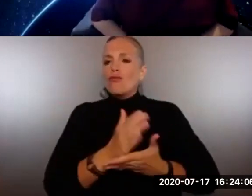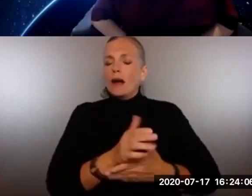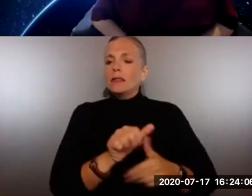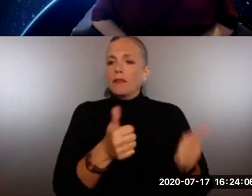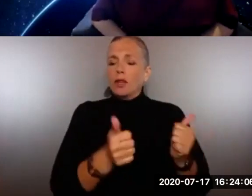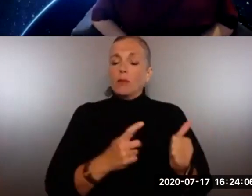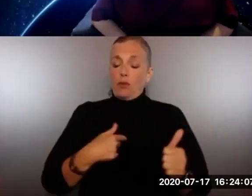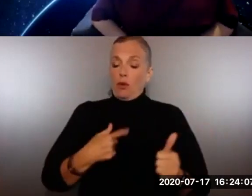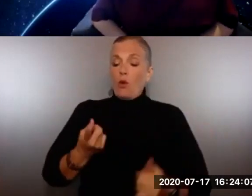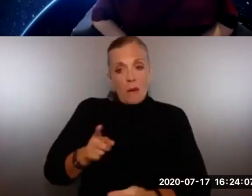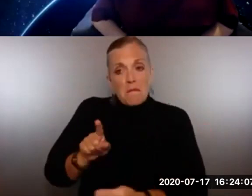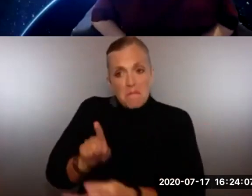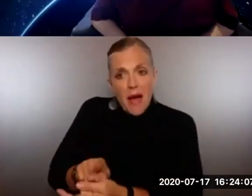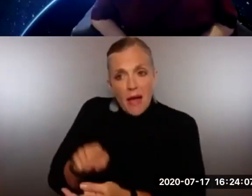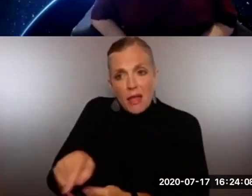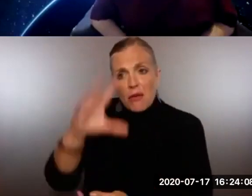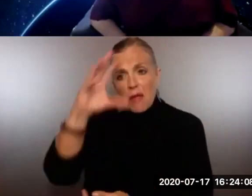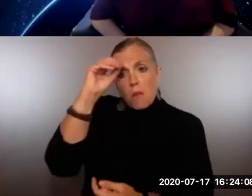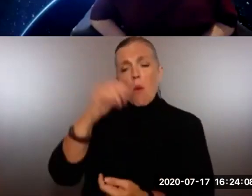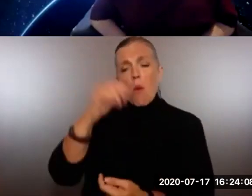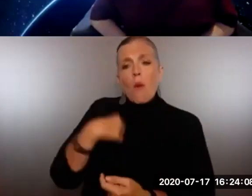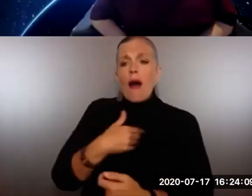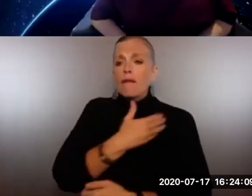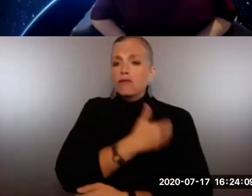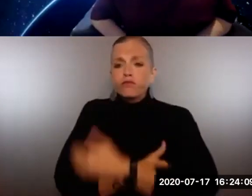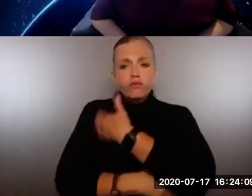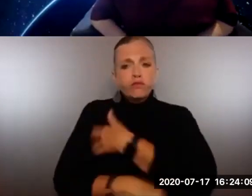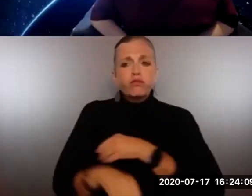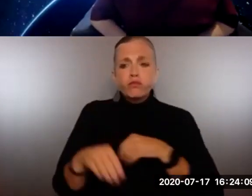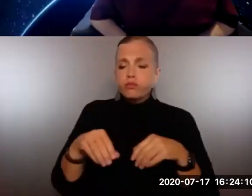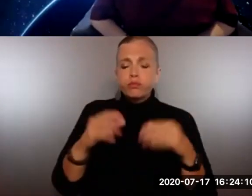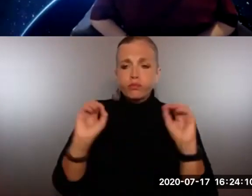And were told a story about how the grandmother had